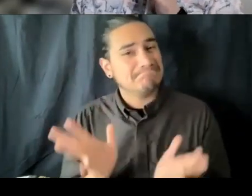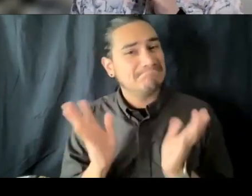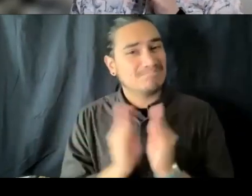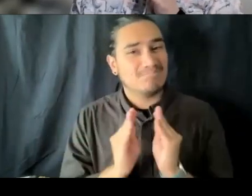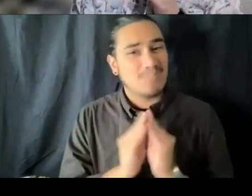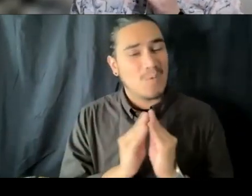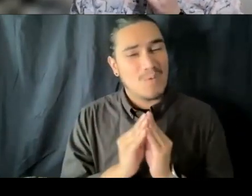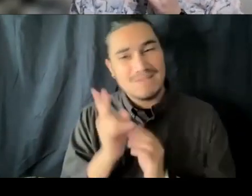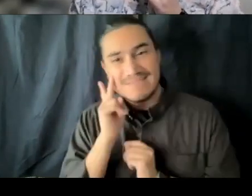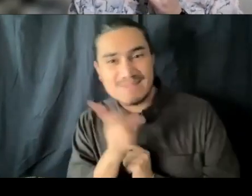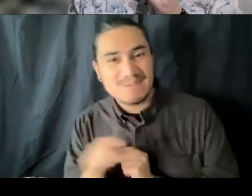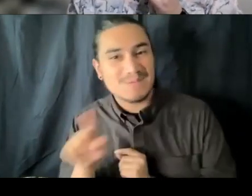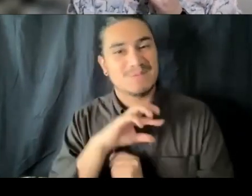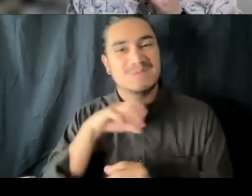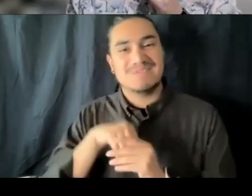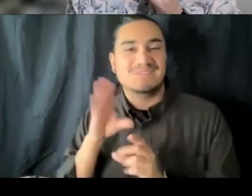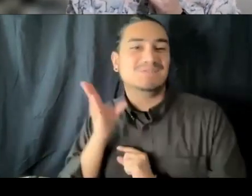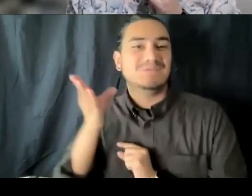on future webinars and trainings.